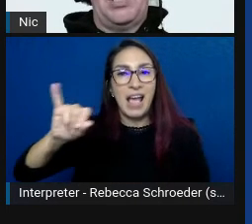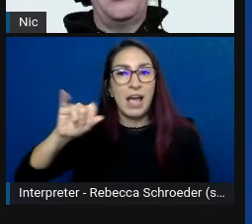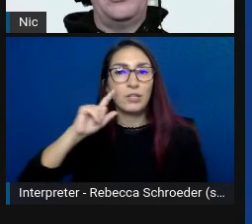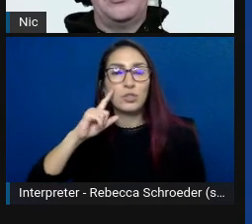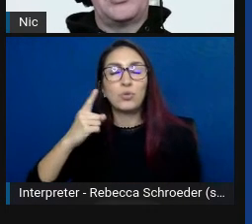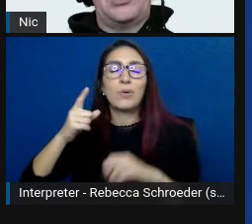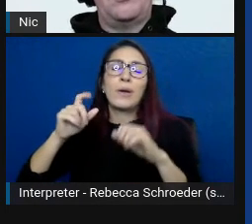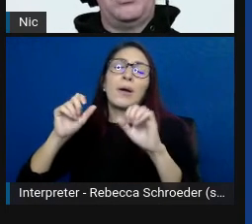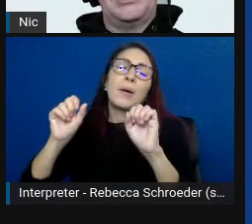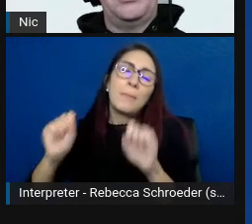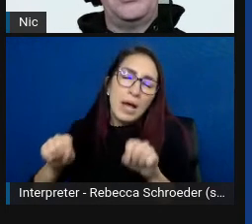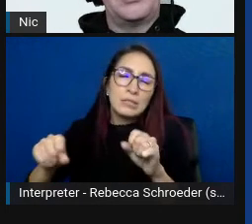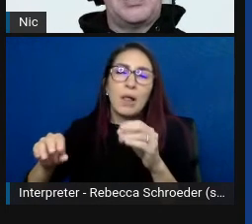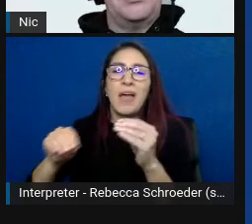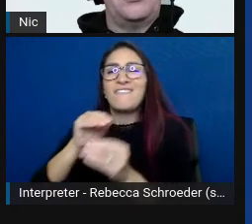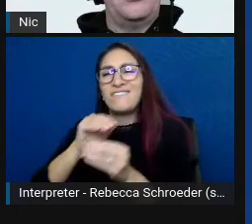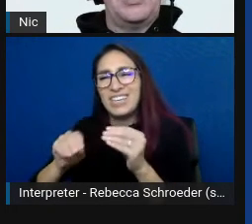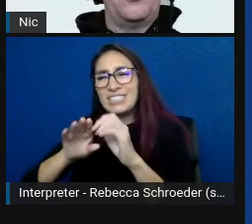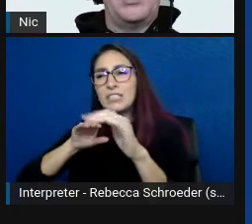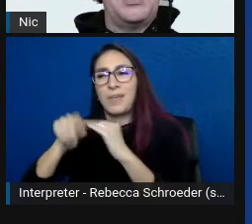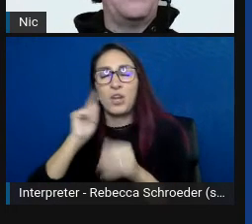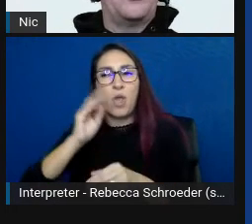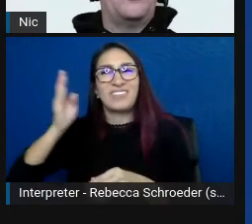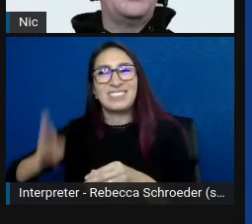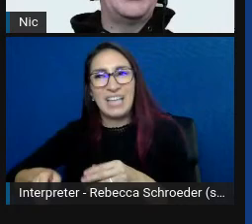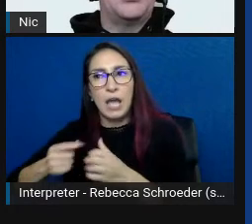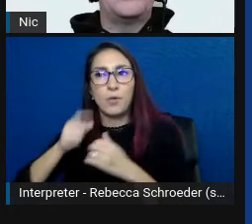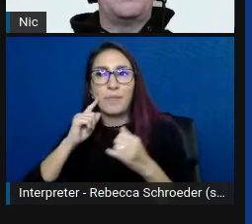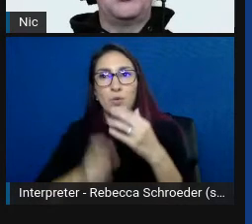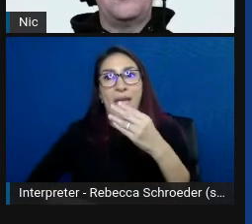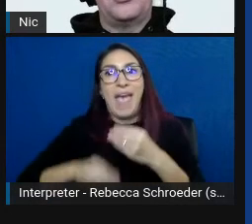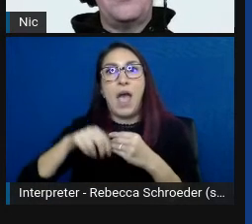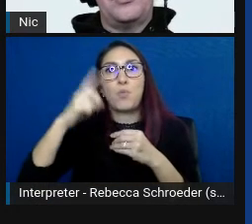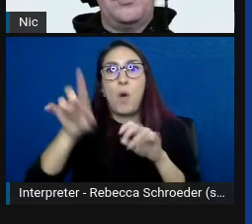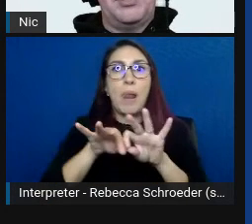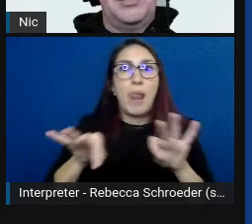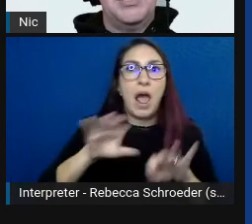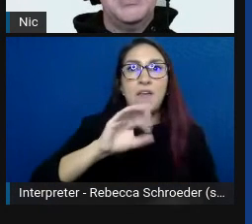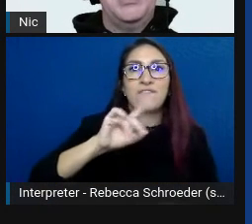Either you install a plugin on your site or you add one line of code that calls a bunch of JavaScript,